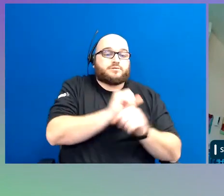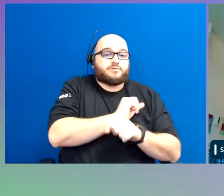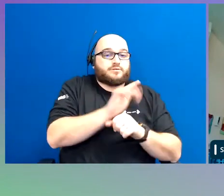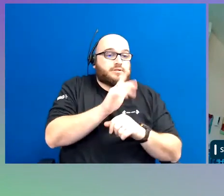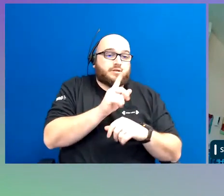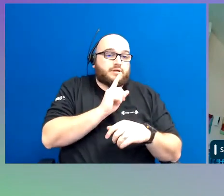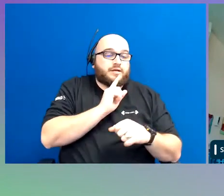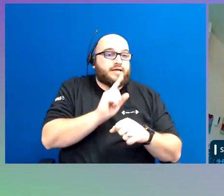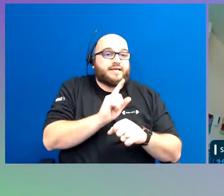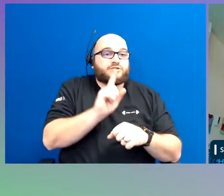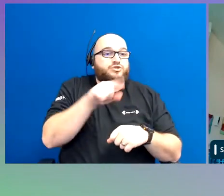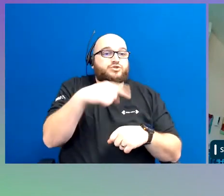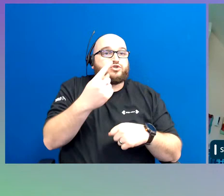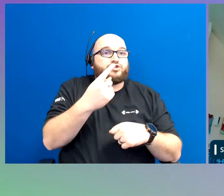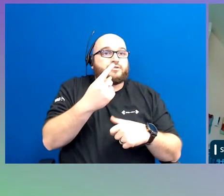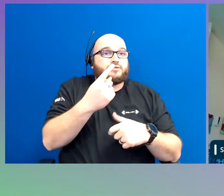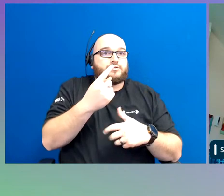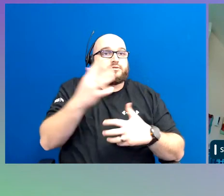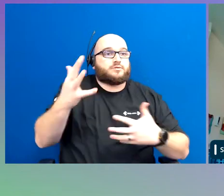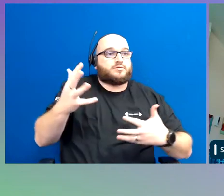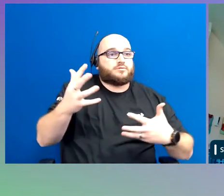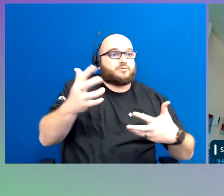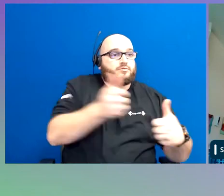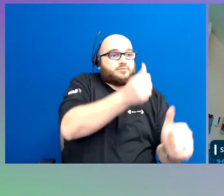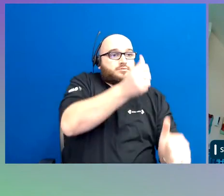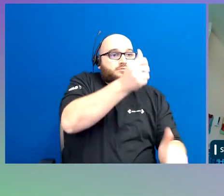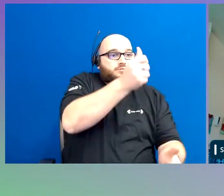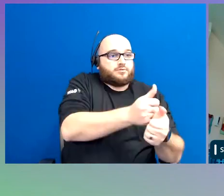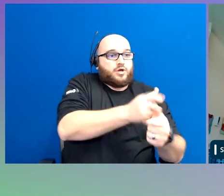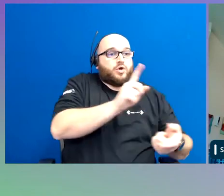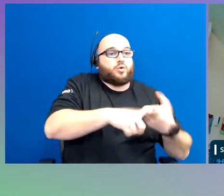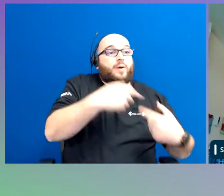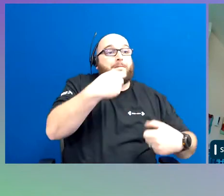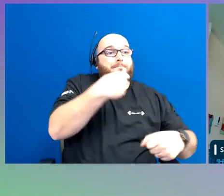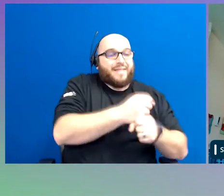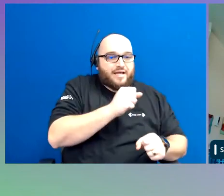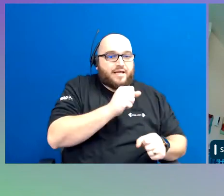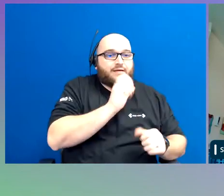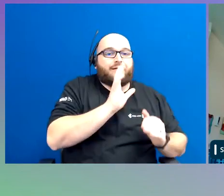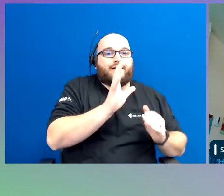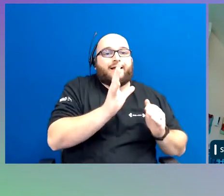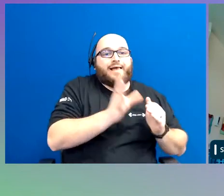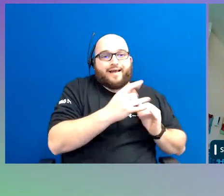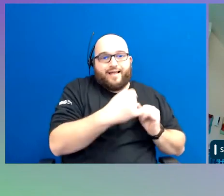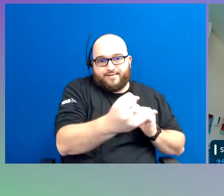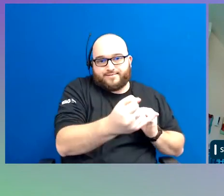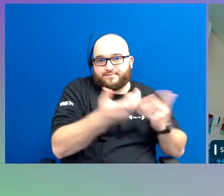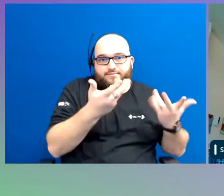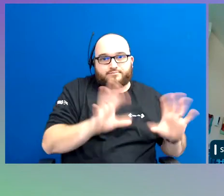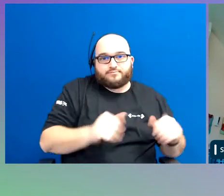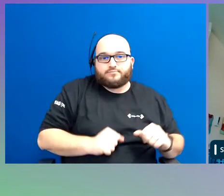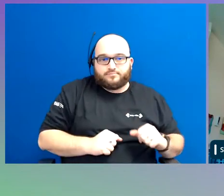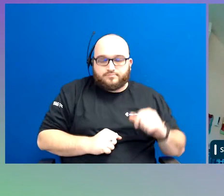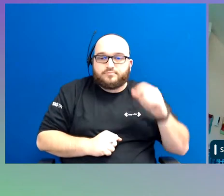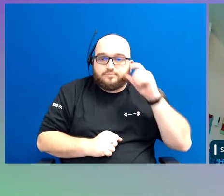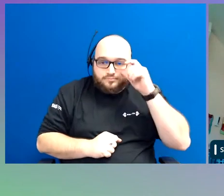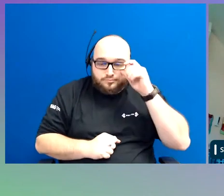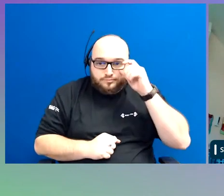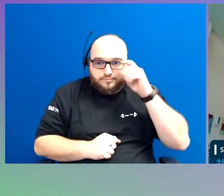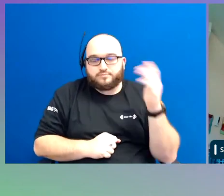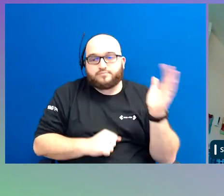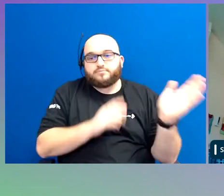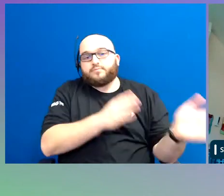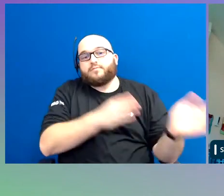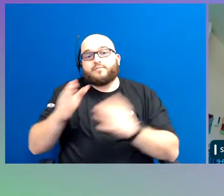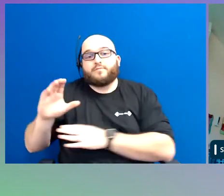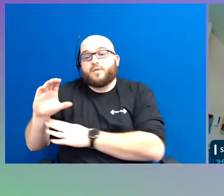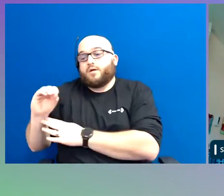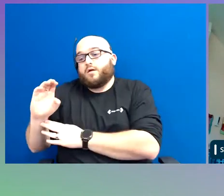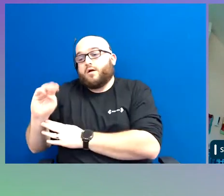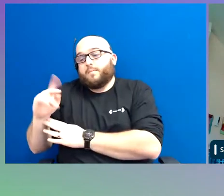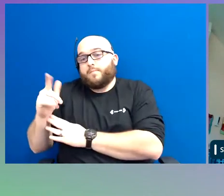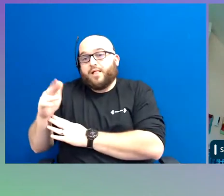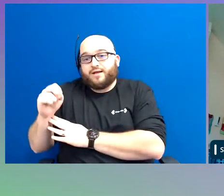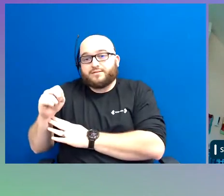guidelines as. Um and.